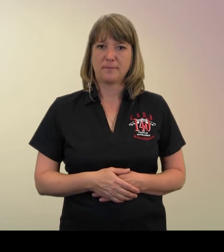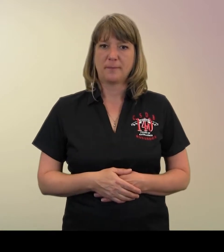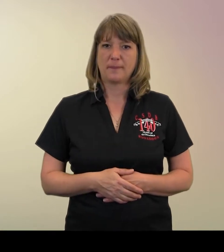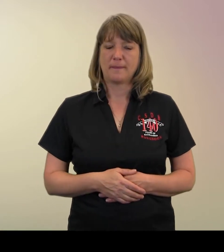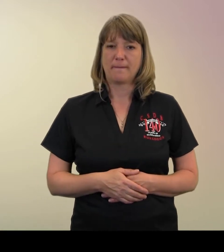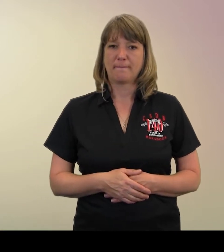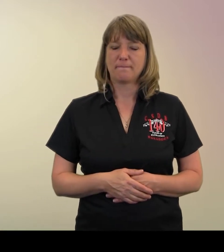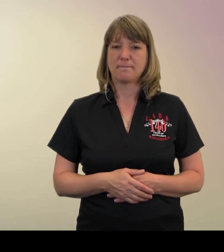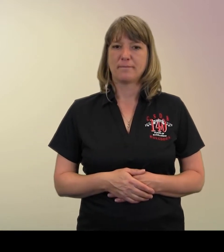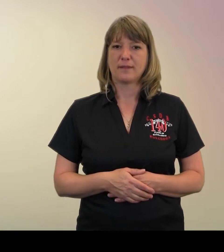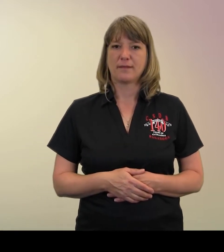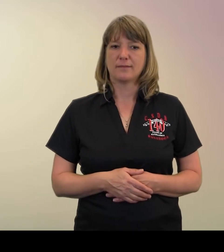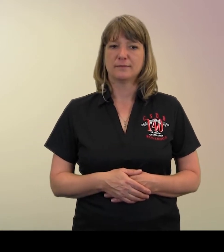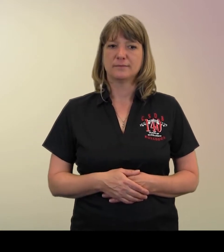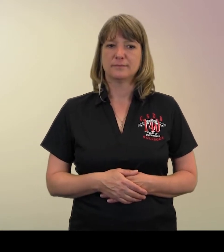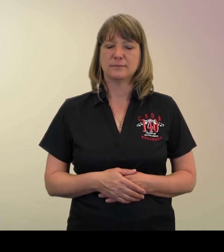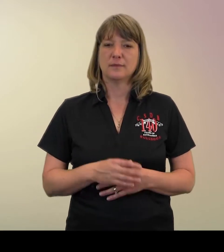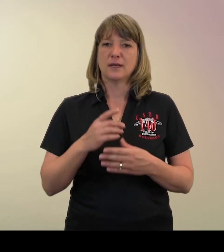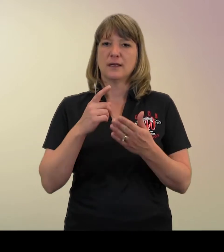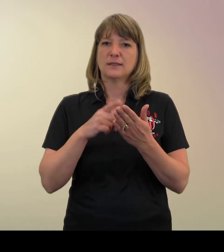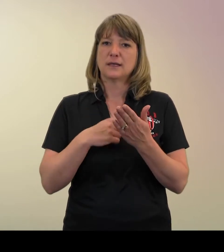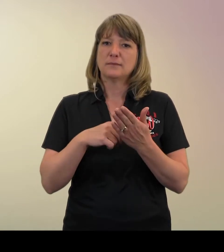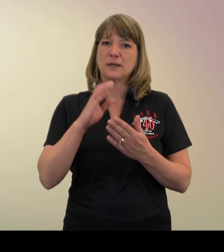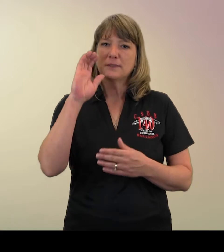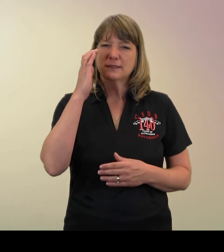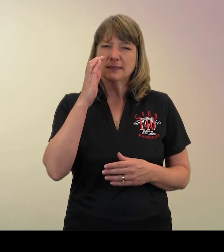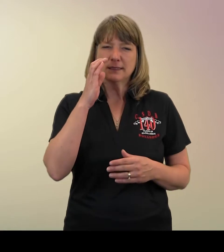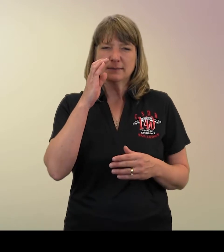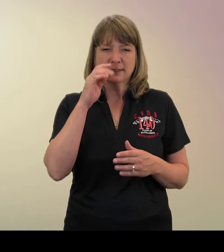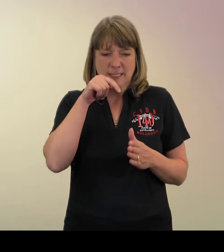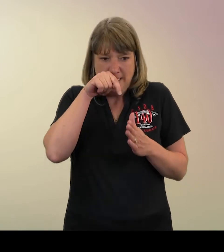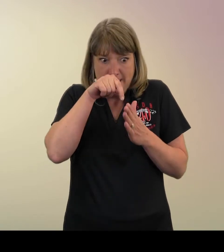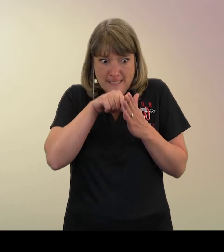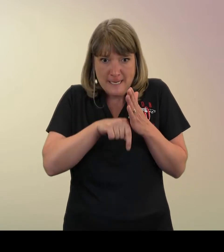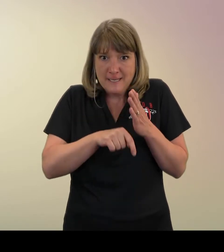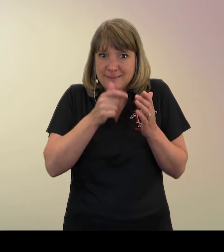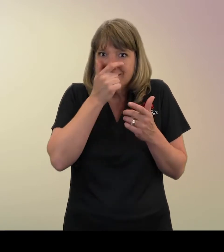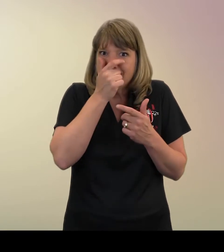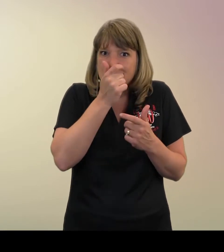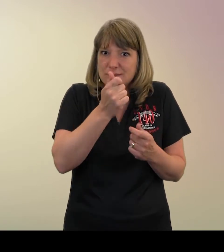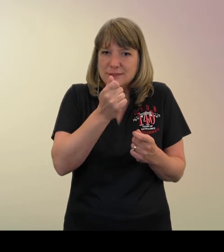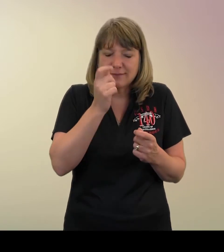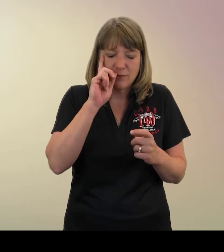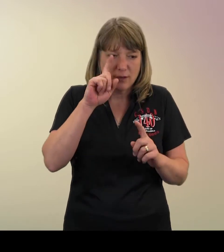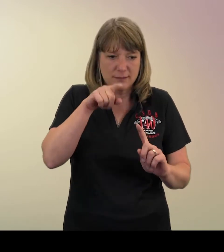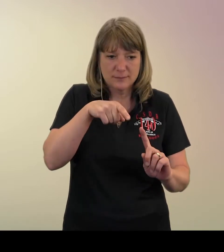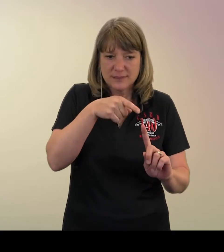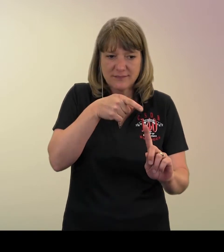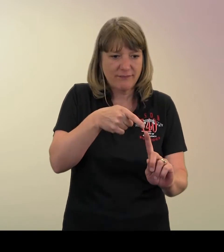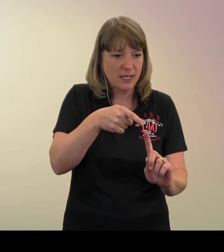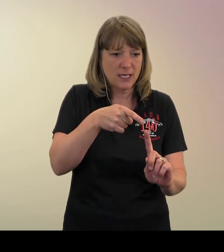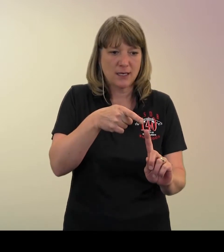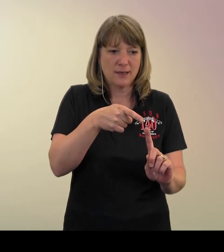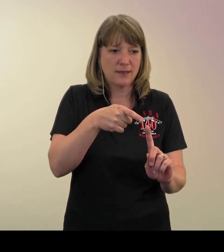who are deaf and hard of hearing. Sometimes, this looks like an intense interest